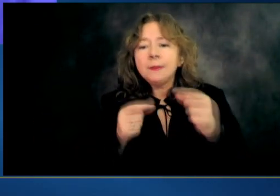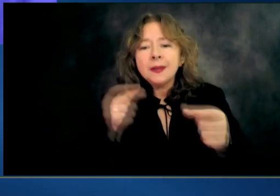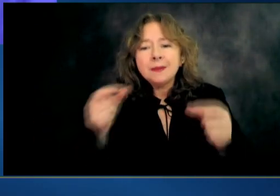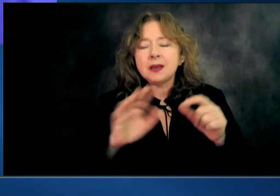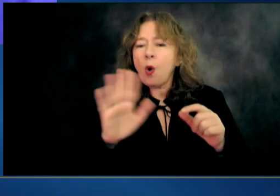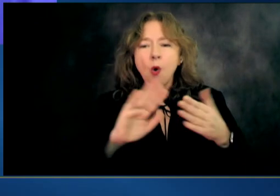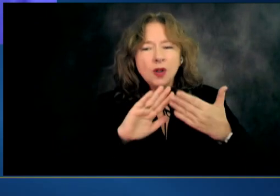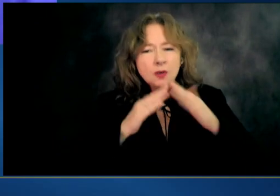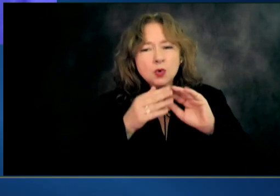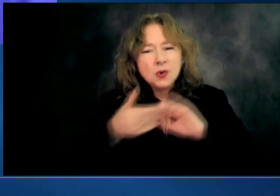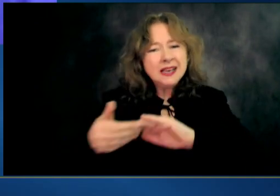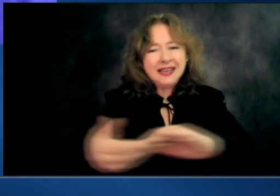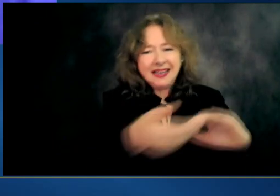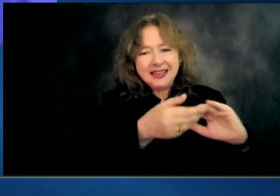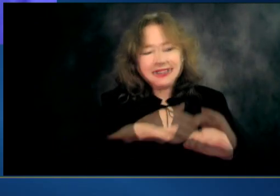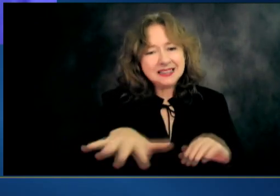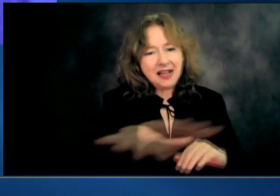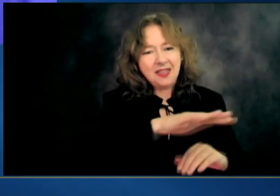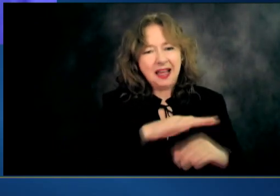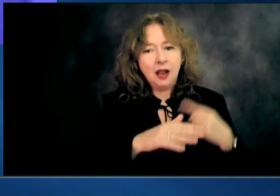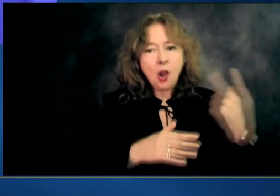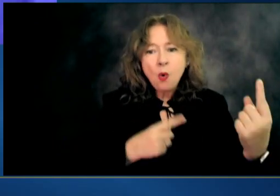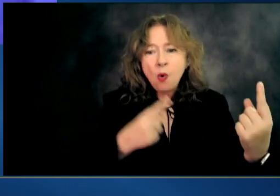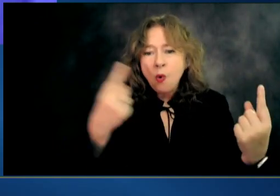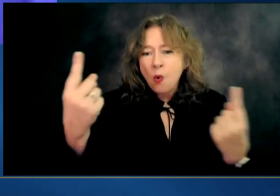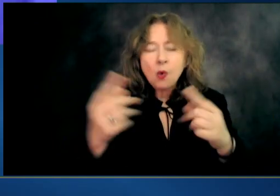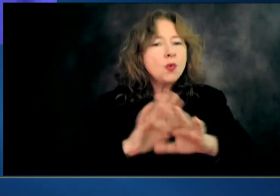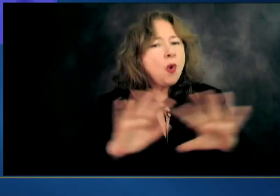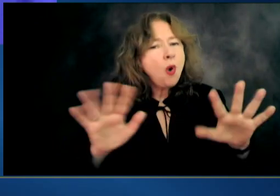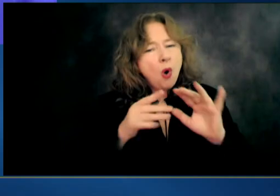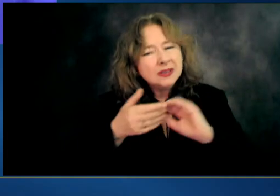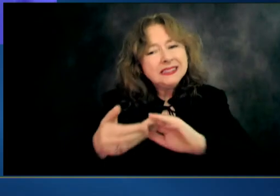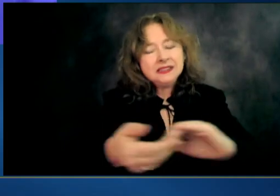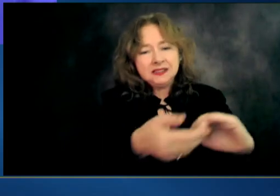and you should not suffer by yourself and know that there are ways to get the help you need.